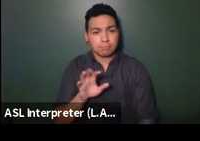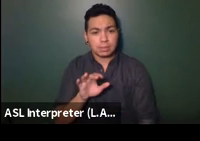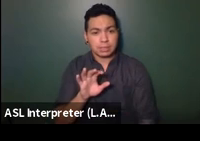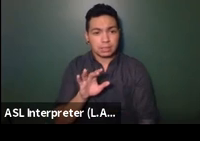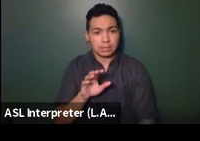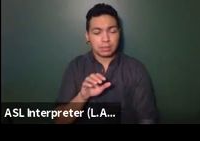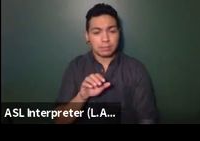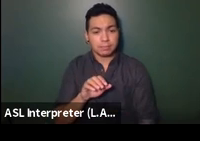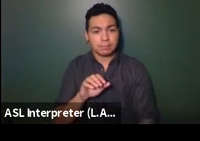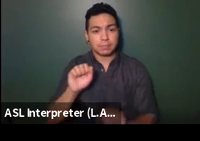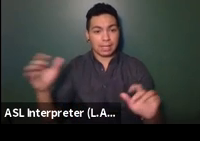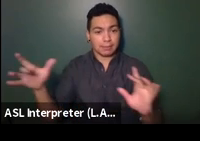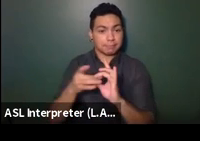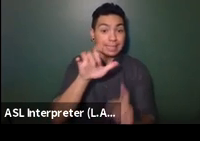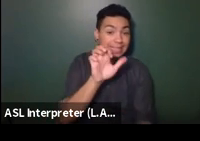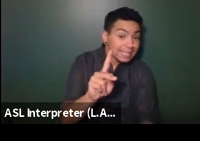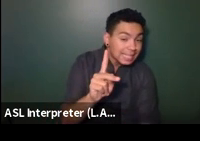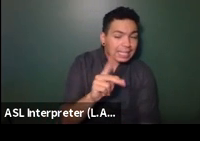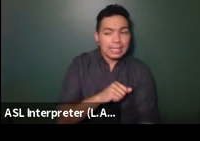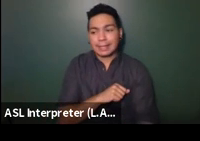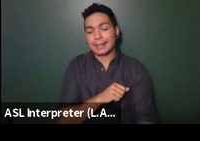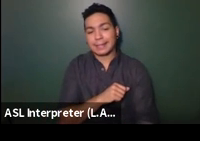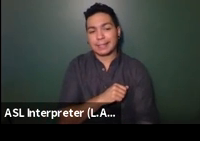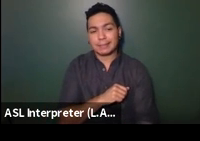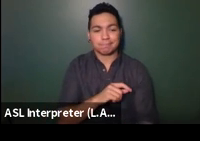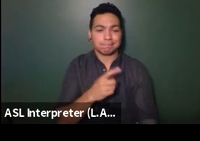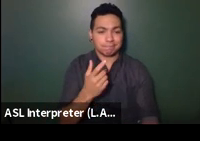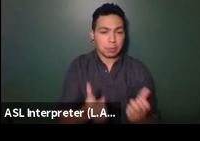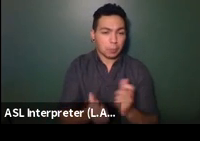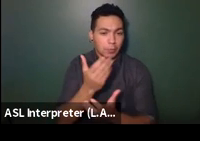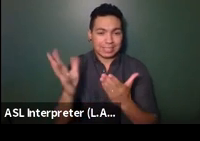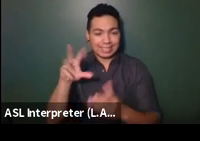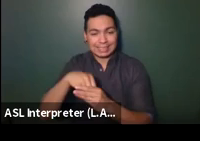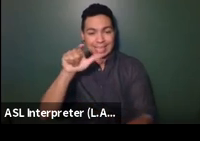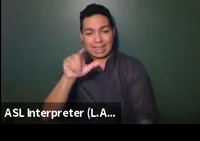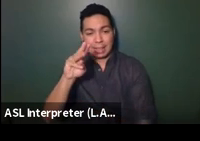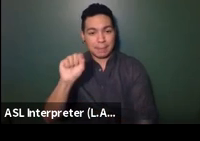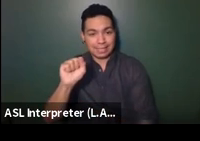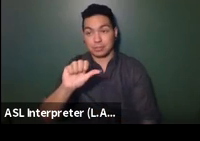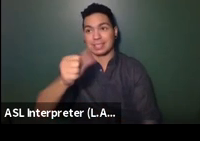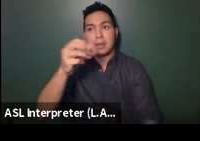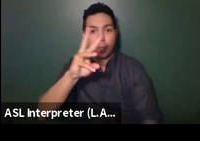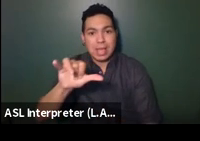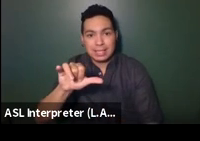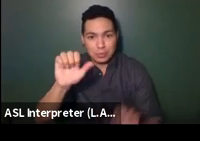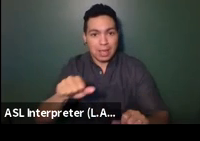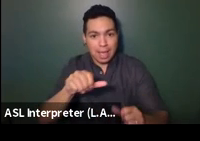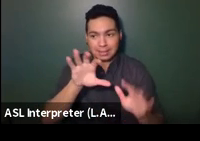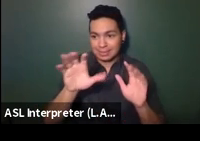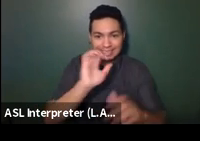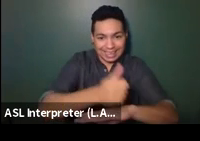ESD 189 - Amy Colburn: You could do that as a link. So there's probably, you know, like most things in an LM s there's 10 ways you could do it, but let's just say I put